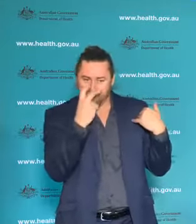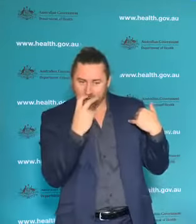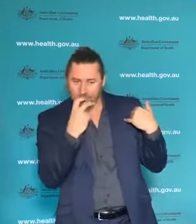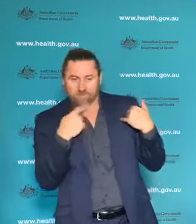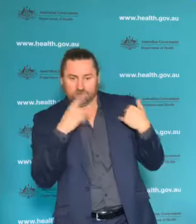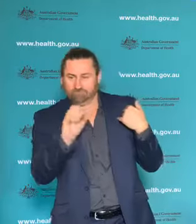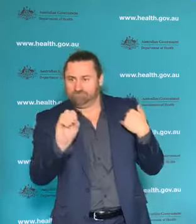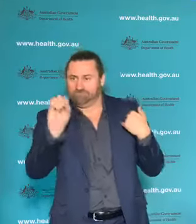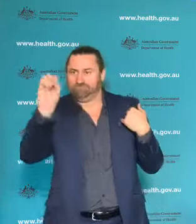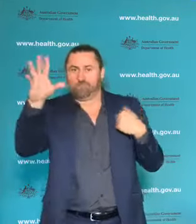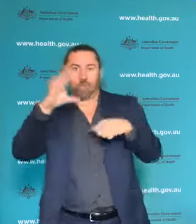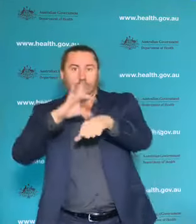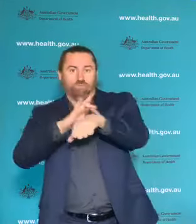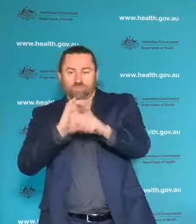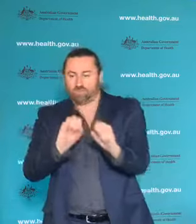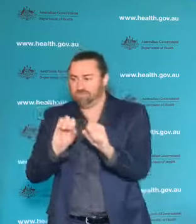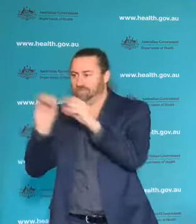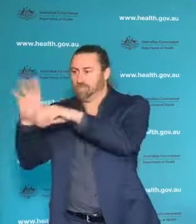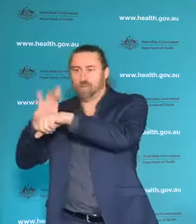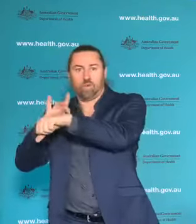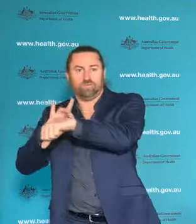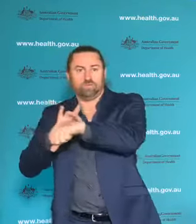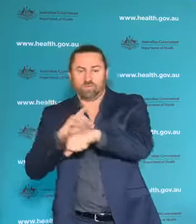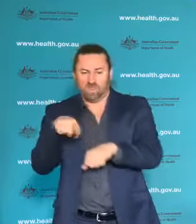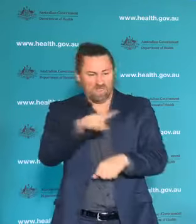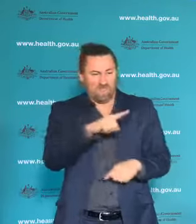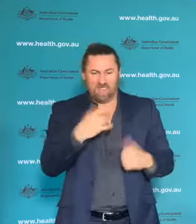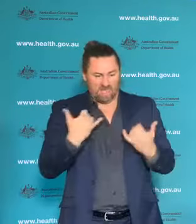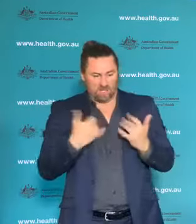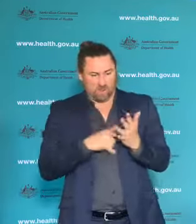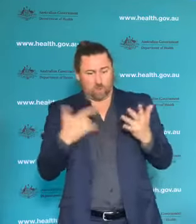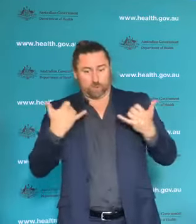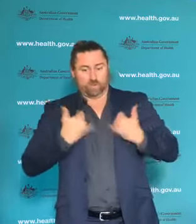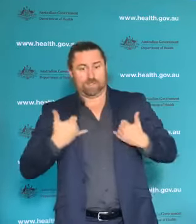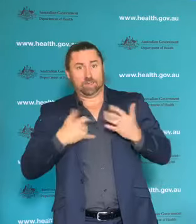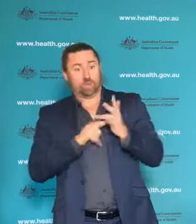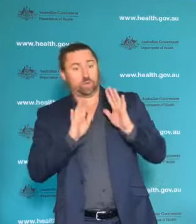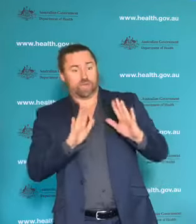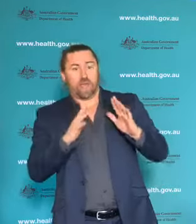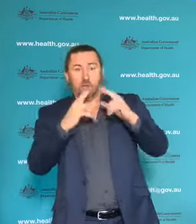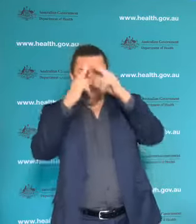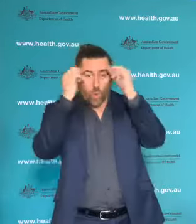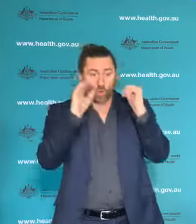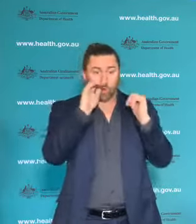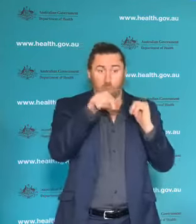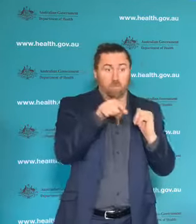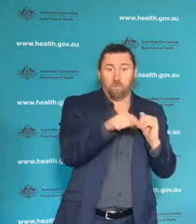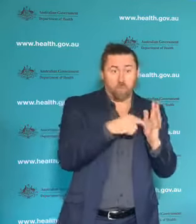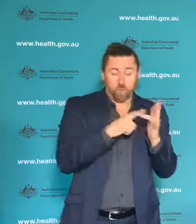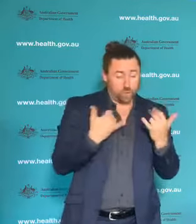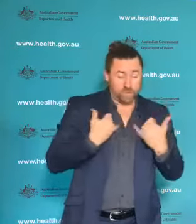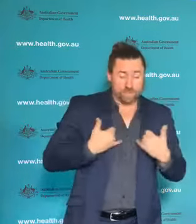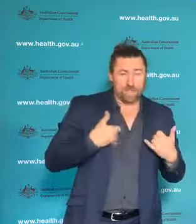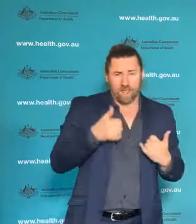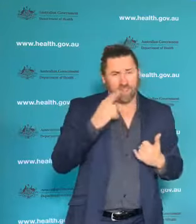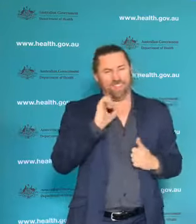who have been unwell and unable to be cared for in the residential aged care facility which is their normal home of course.